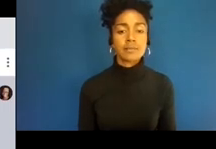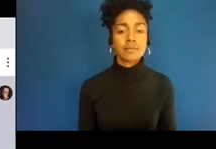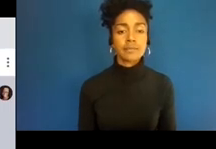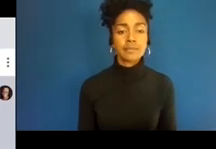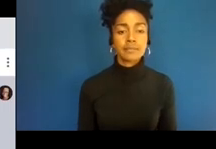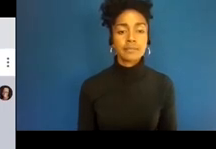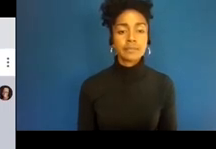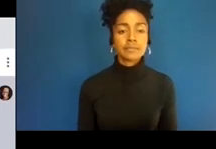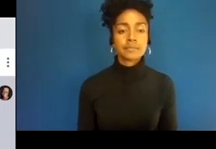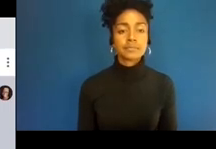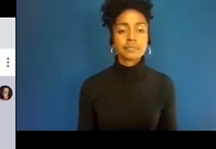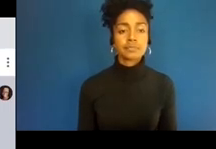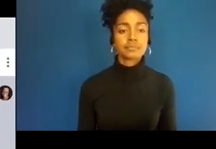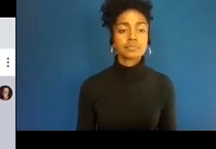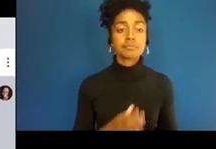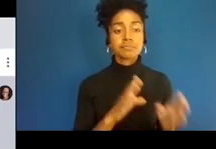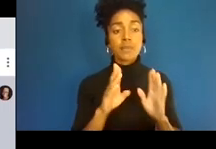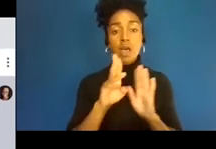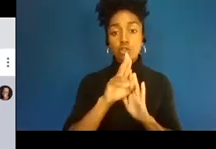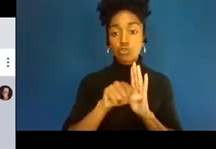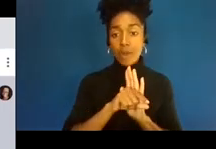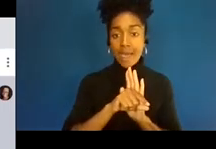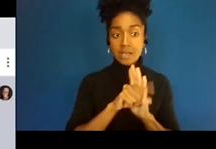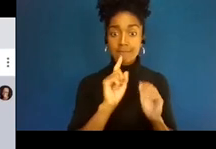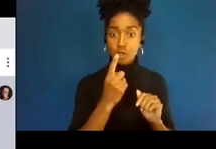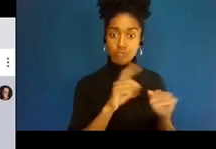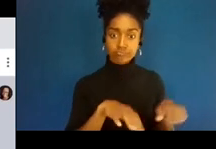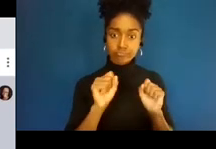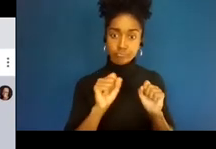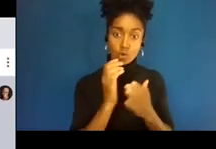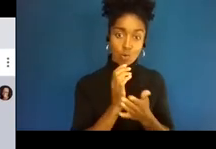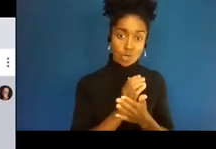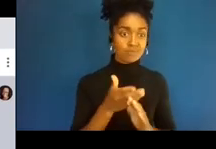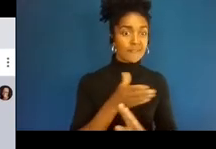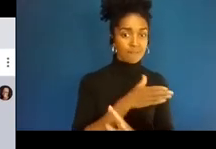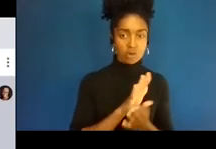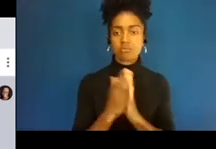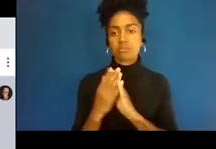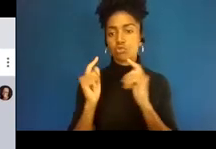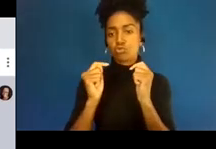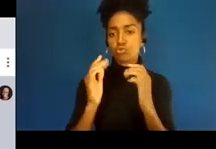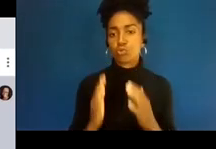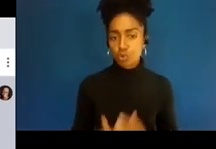"Undergrads take a course before they can become tutors."